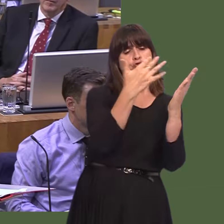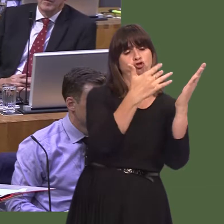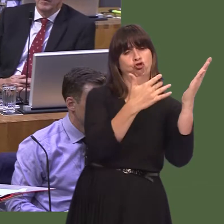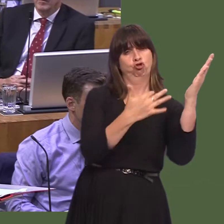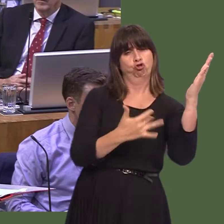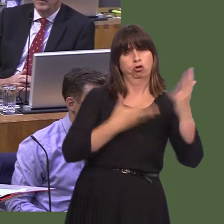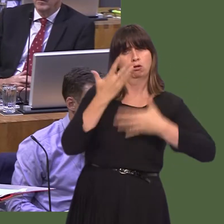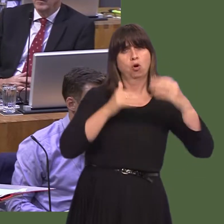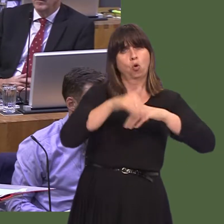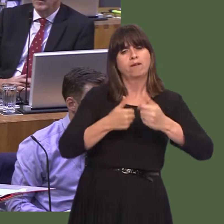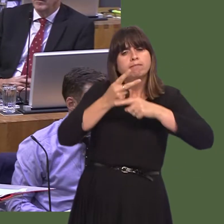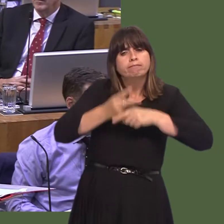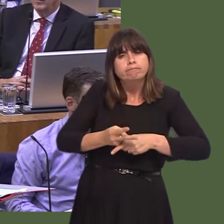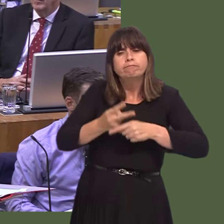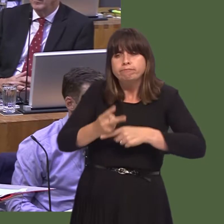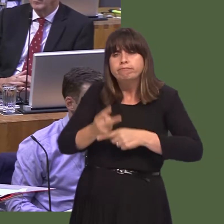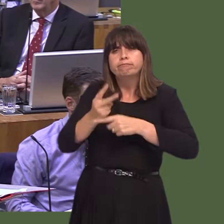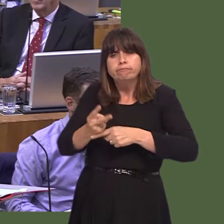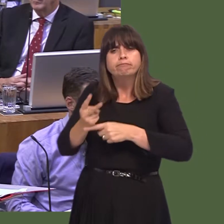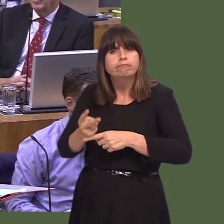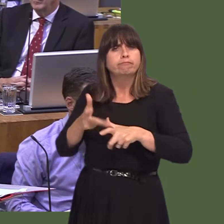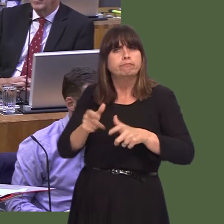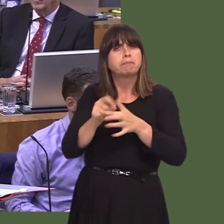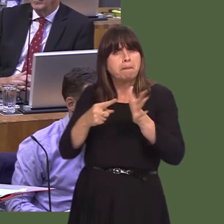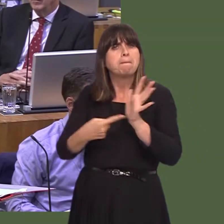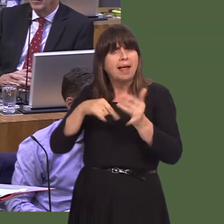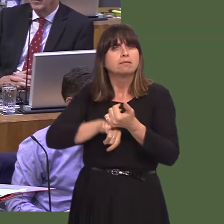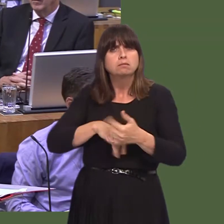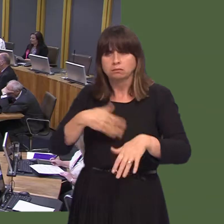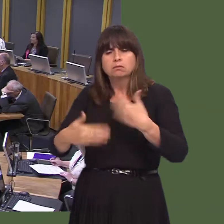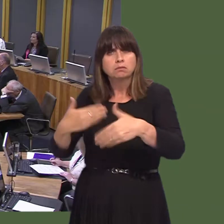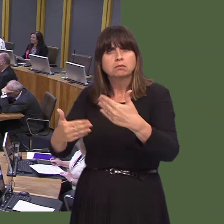and I know that the Cabinet Secretary set out plans to maintain and improve companion